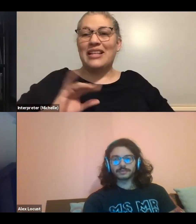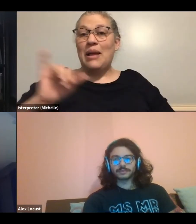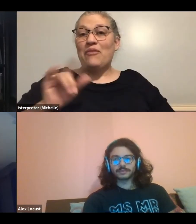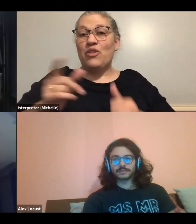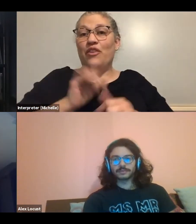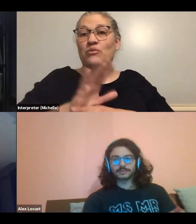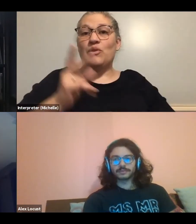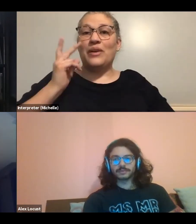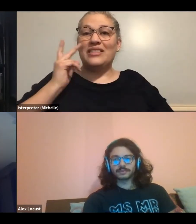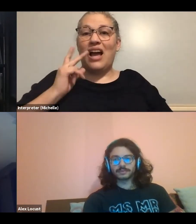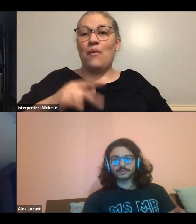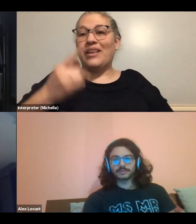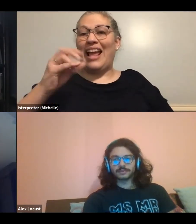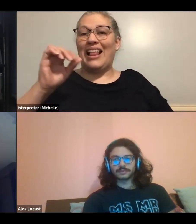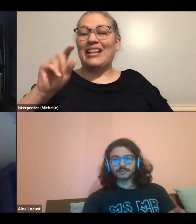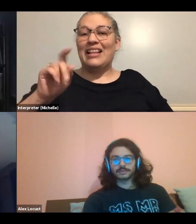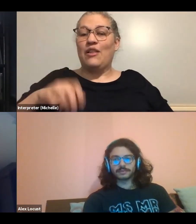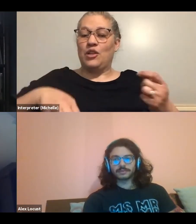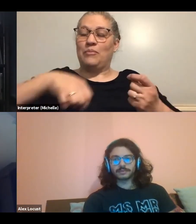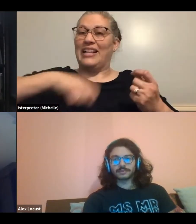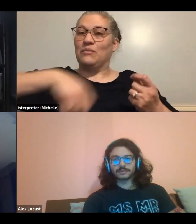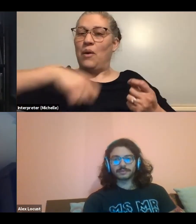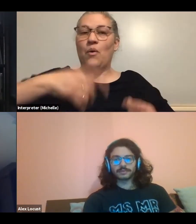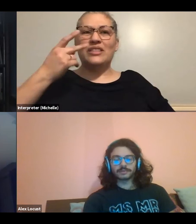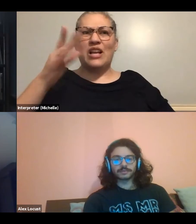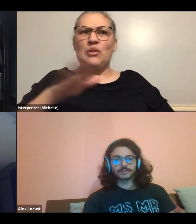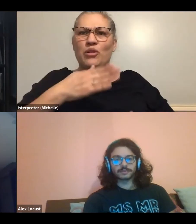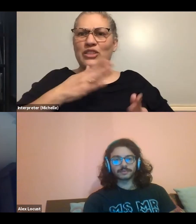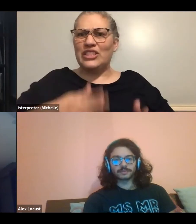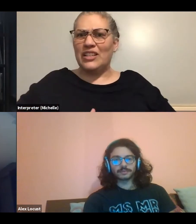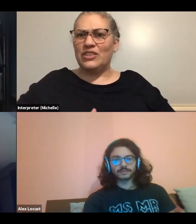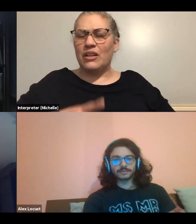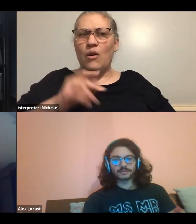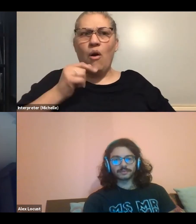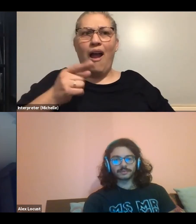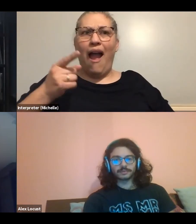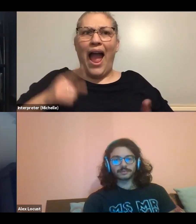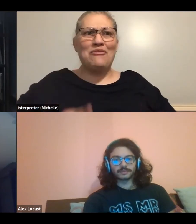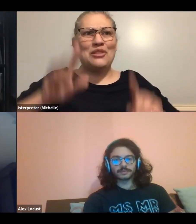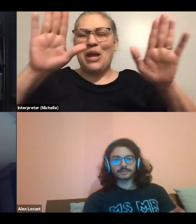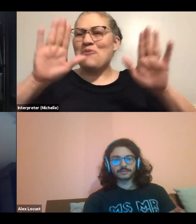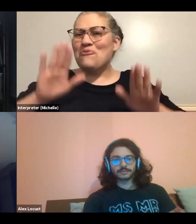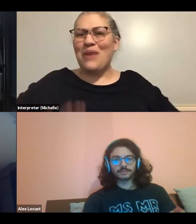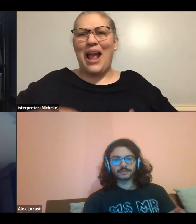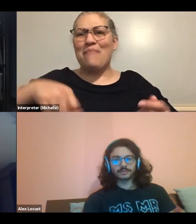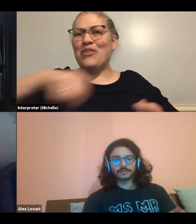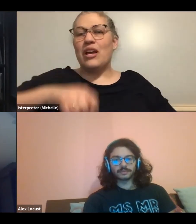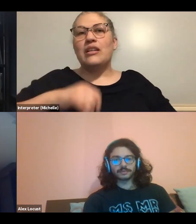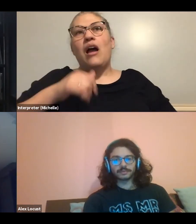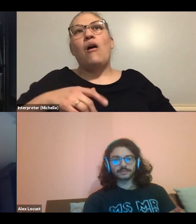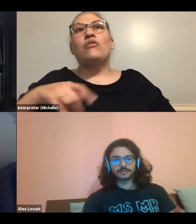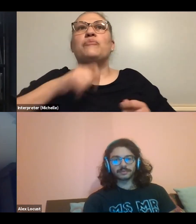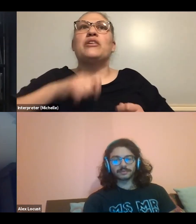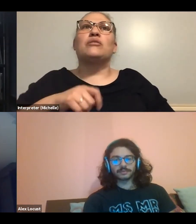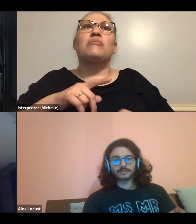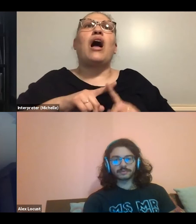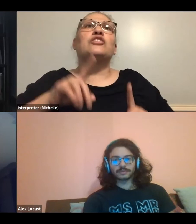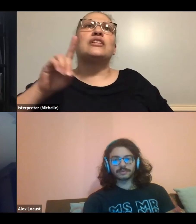Matthew Alaniz: we're watching someone musician who just happens to be a really great musician not a musician who's disabled so seeing things like that, I think.